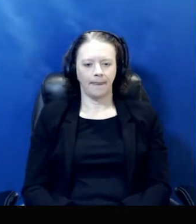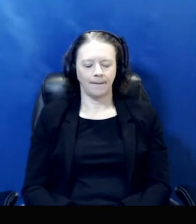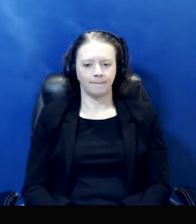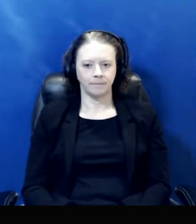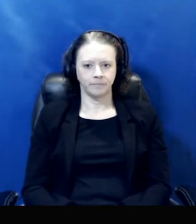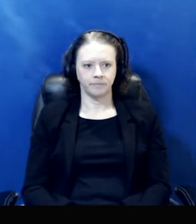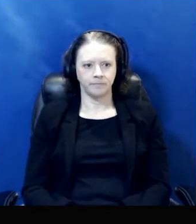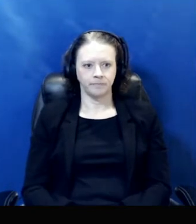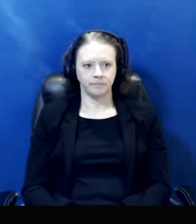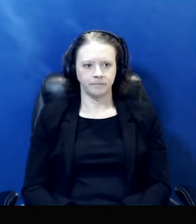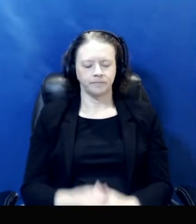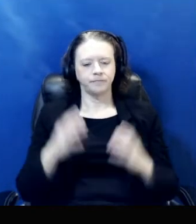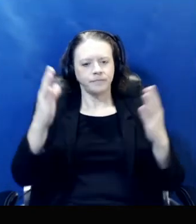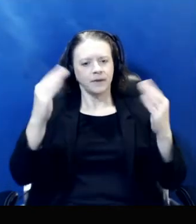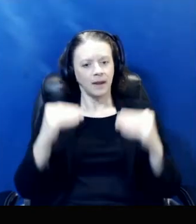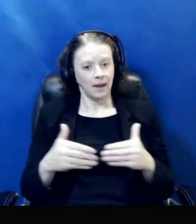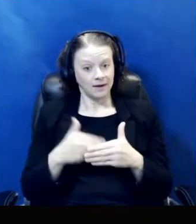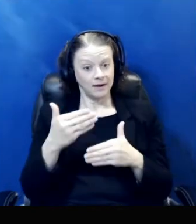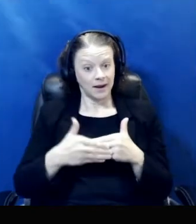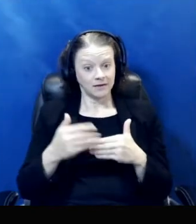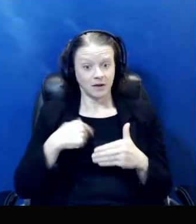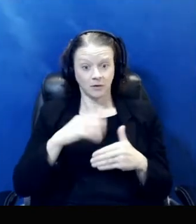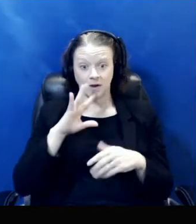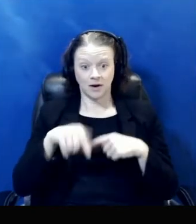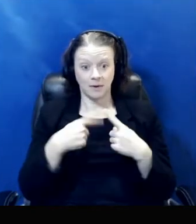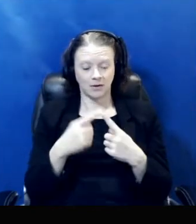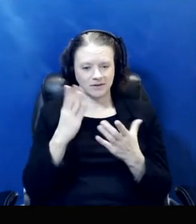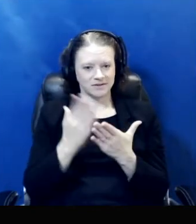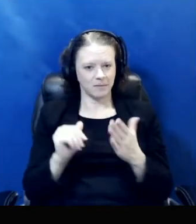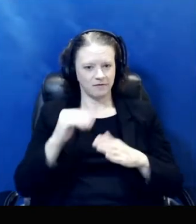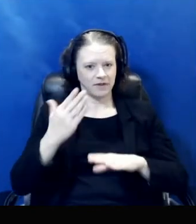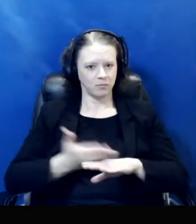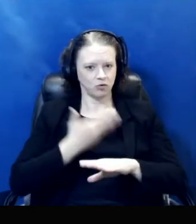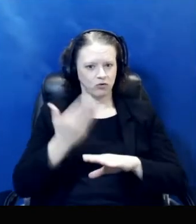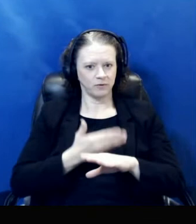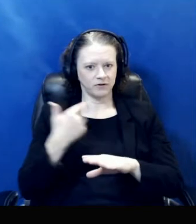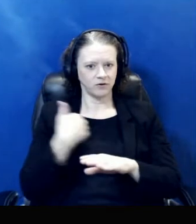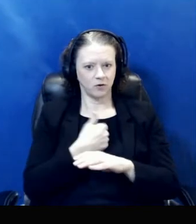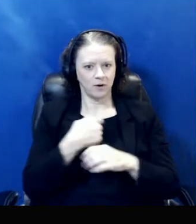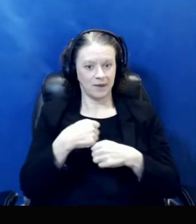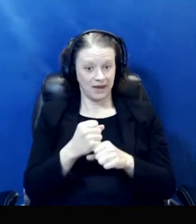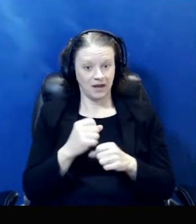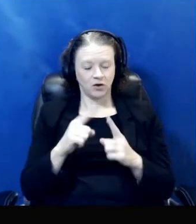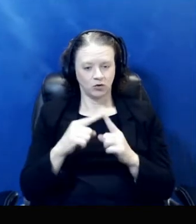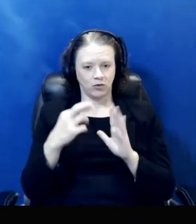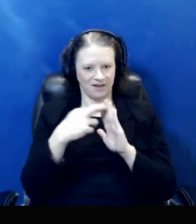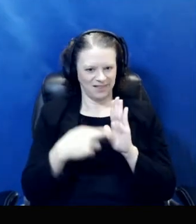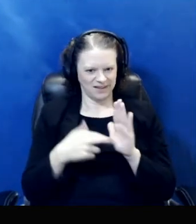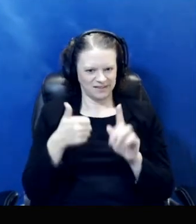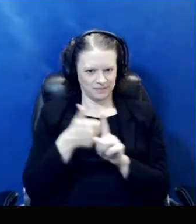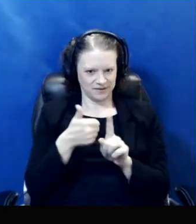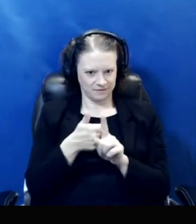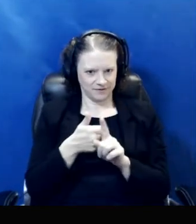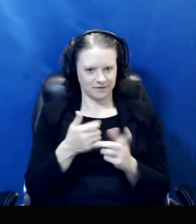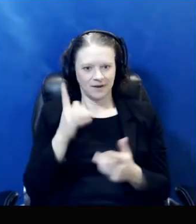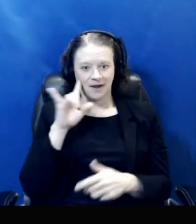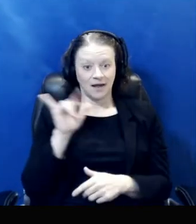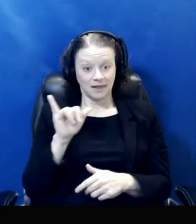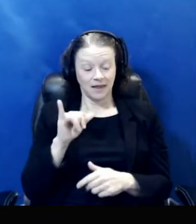Next, I'll touch on some of the improvements we made to the guidelines themselves, and as Tara mentioned, we wanted to be sure that